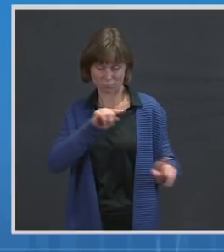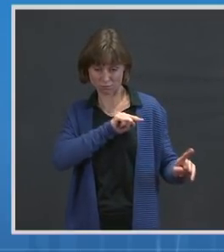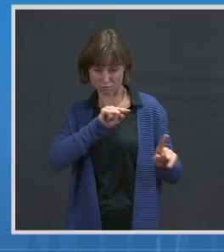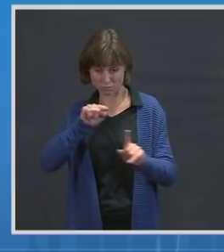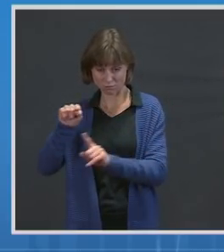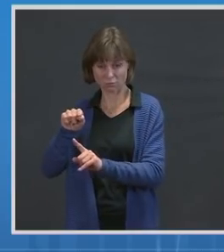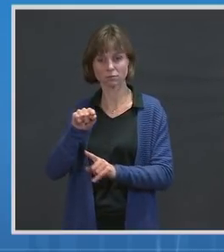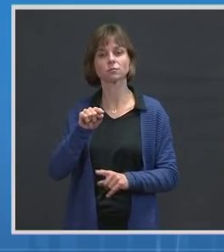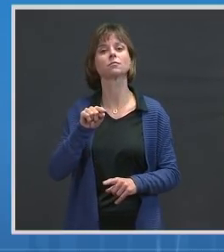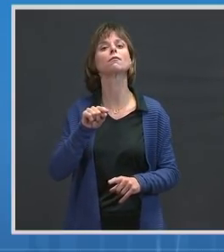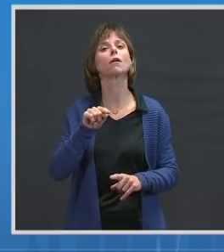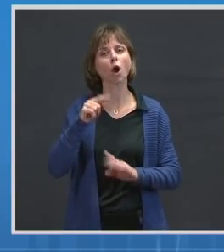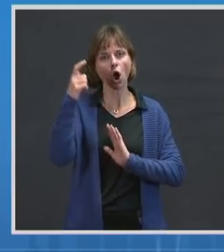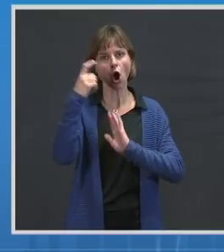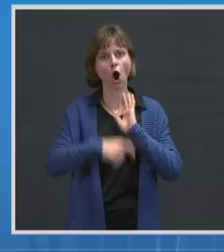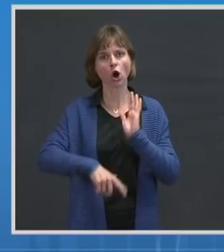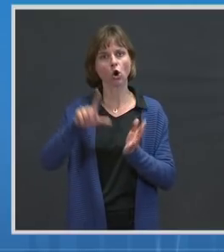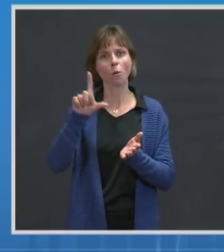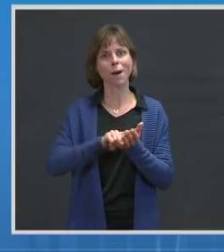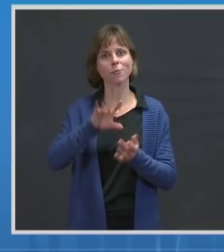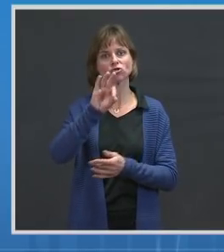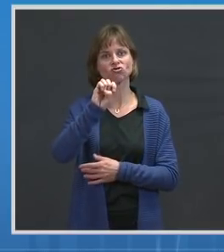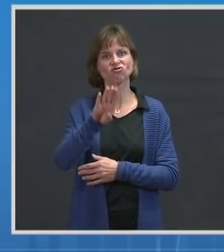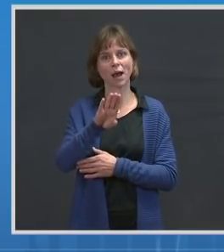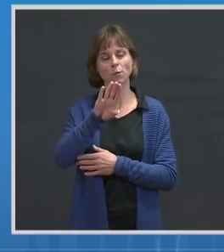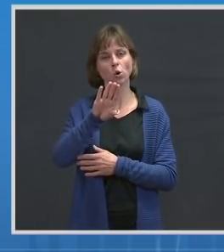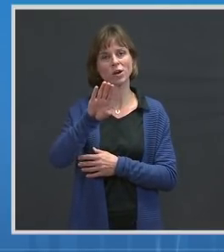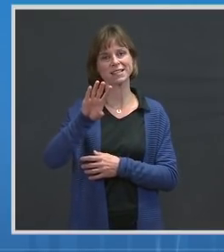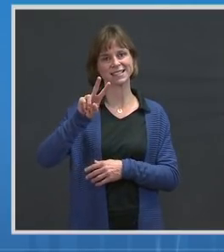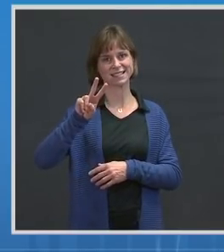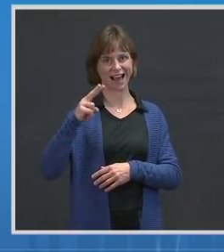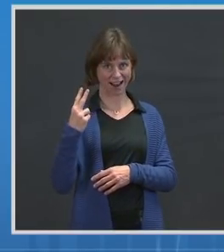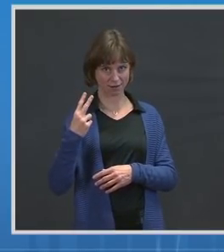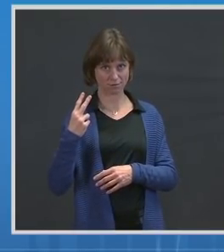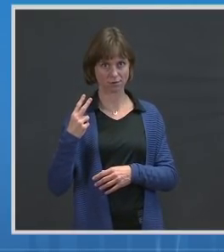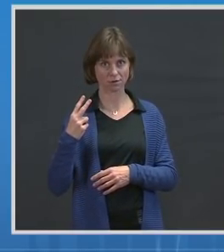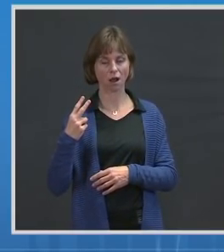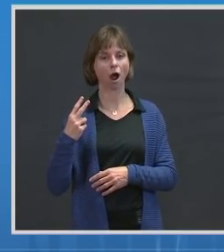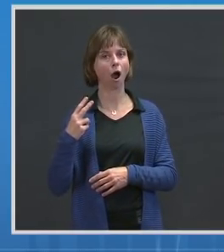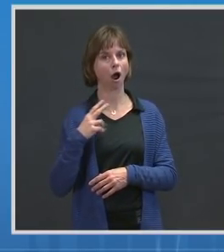that came out on February the 2nd, was something that we were hoping we would see: